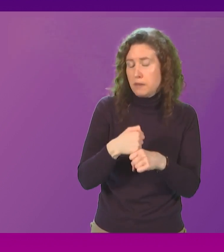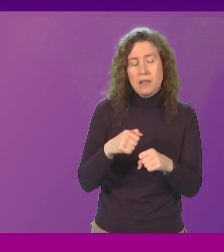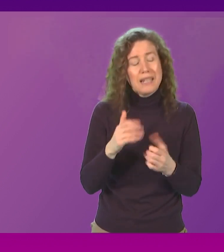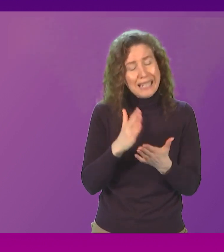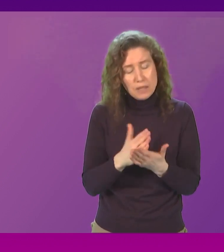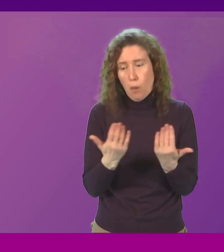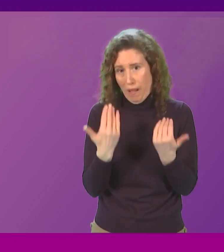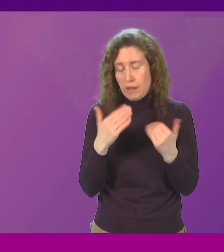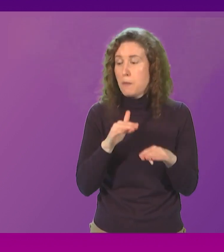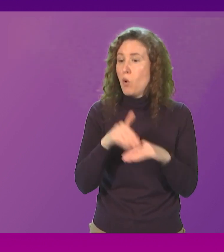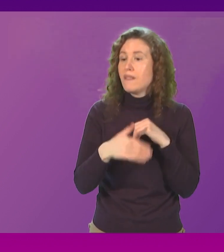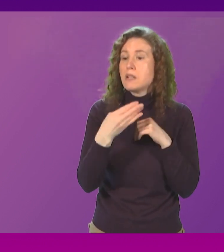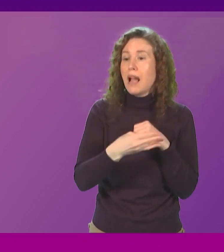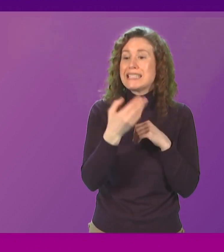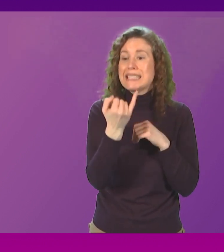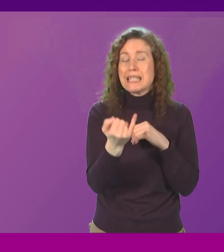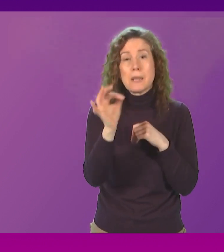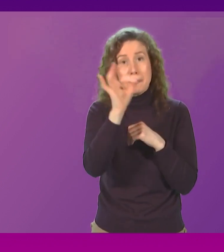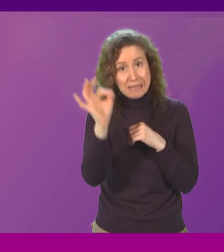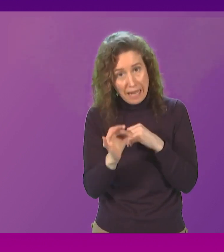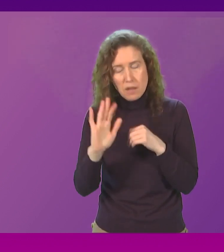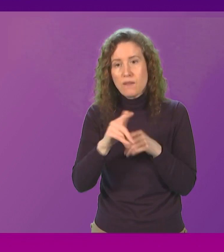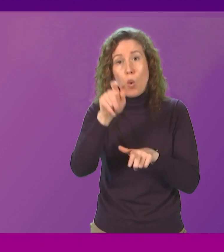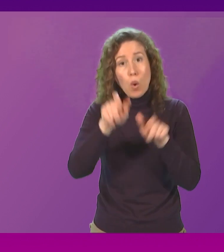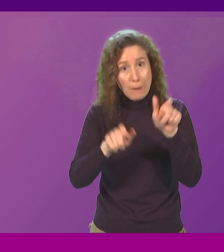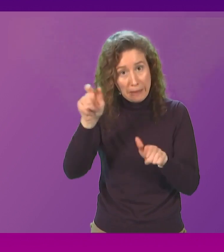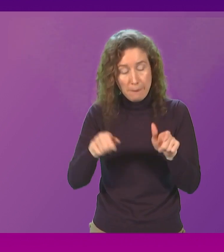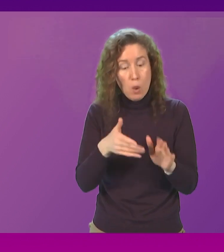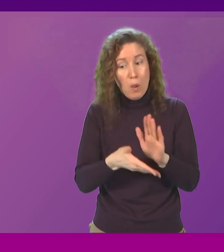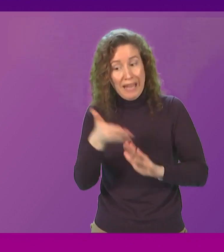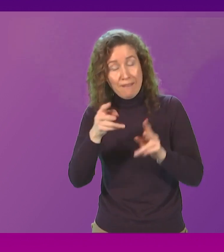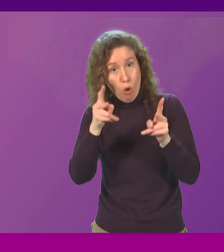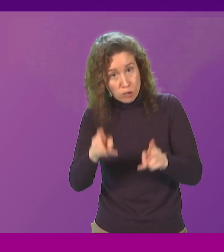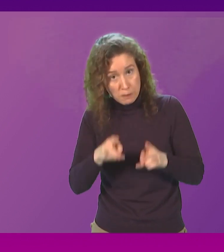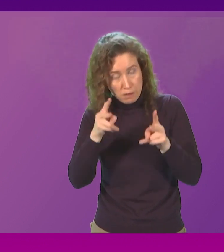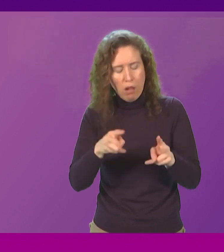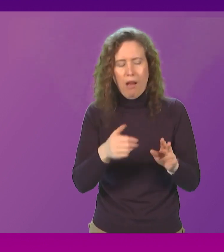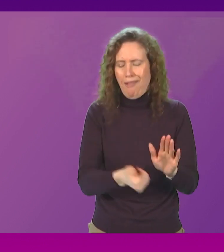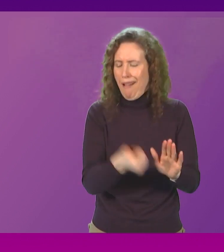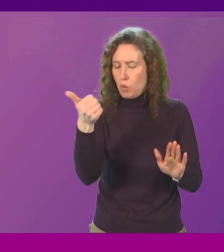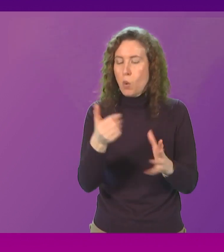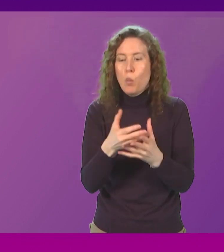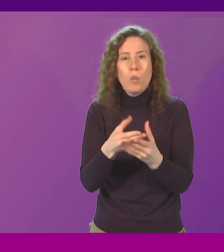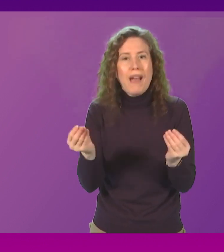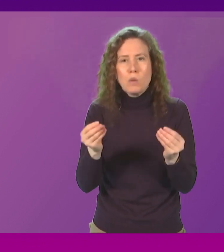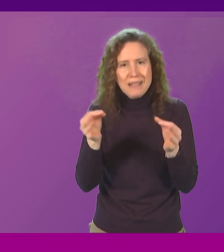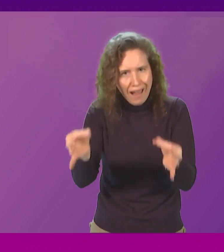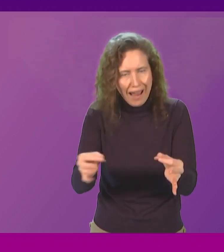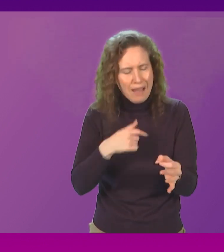more than 96 per cent of all people leaving hospital are discharged without any delay whatsoever.